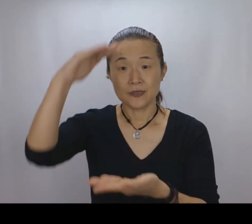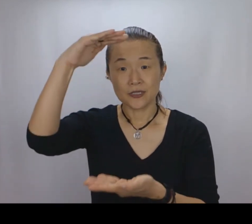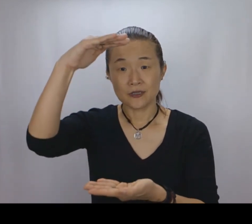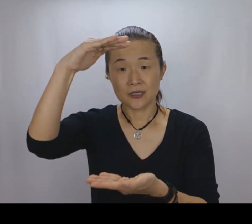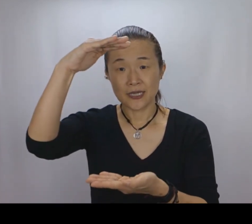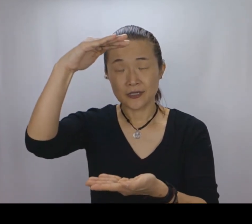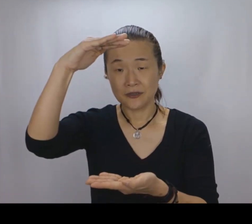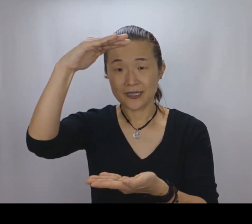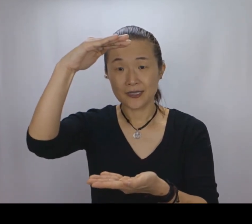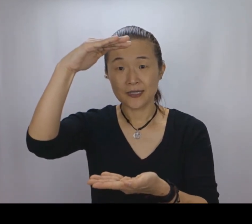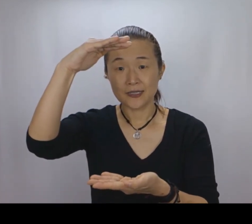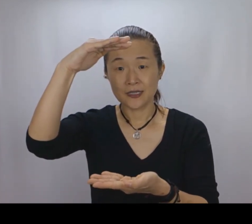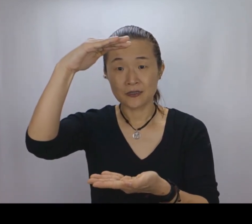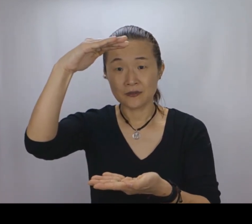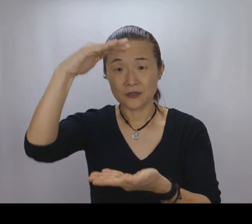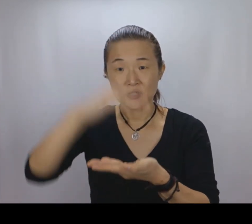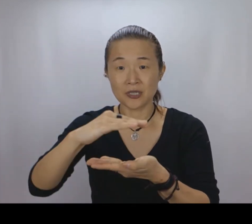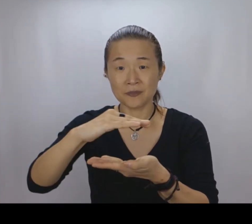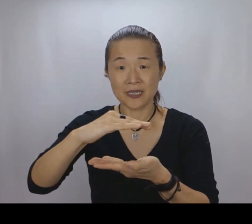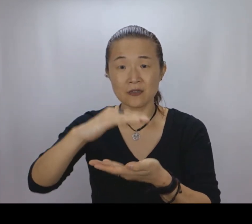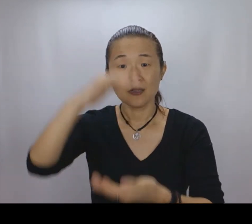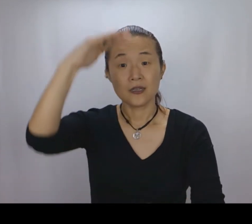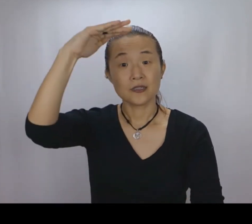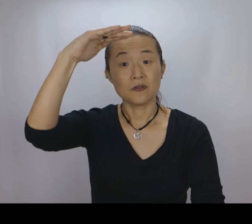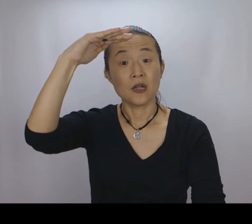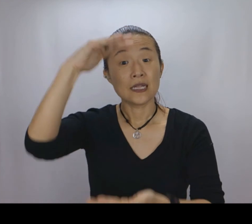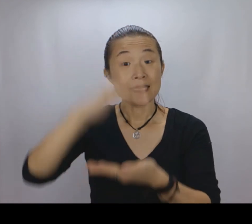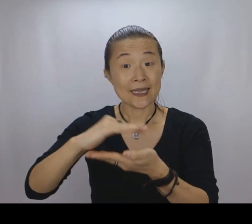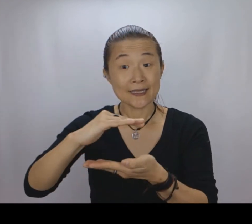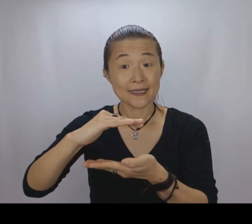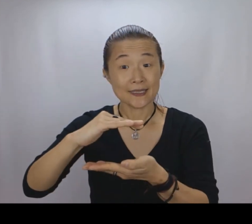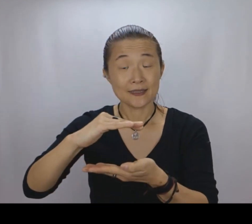Which you're going to take two hands like this and shrink them down, so less.